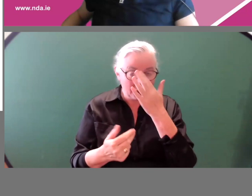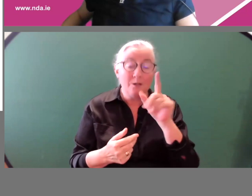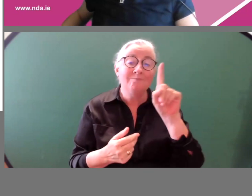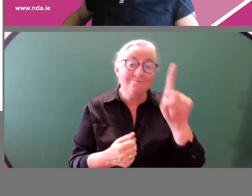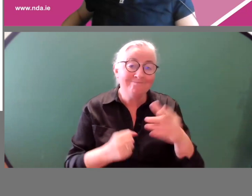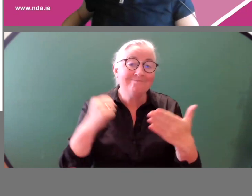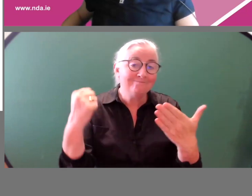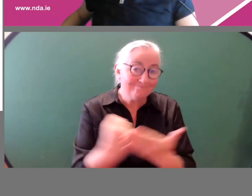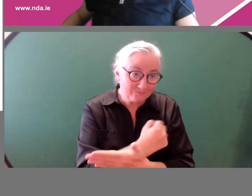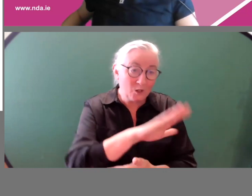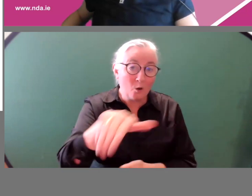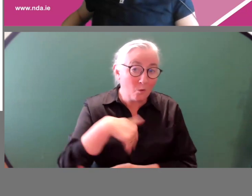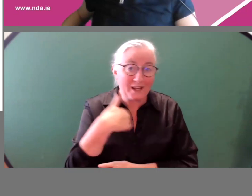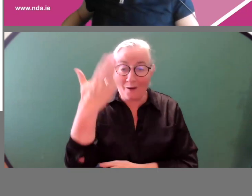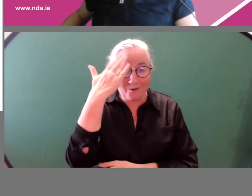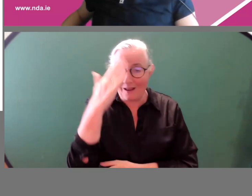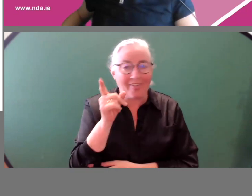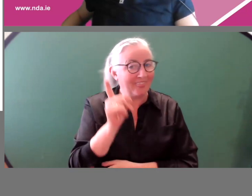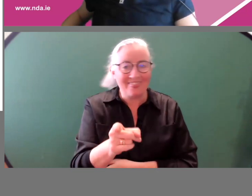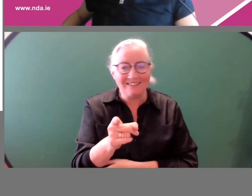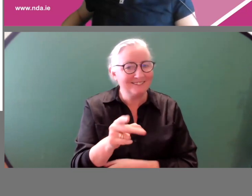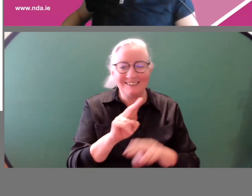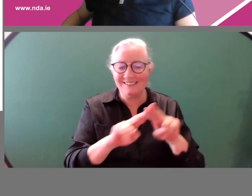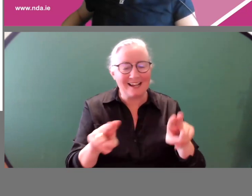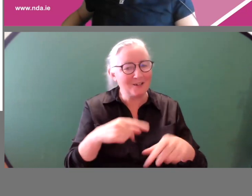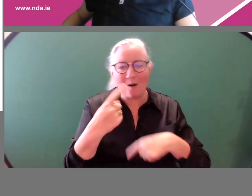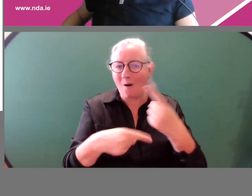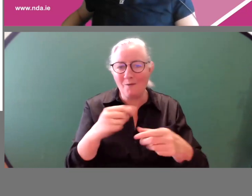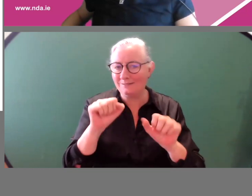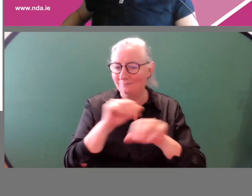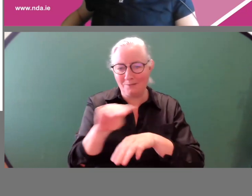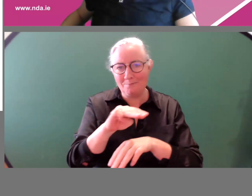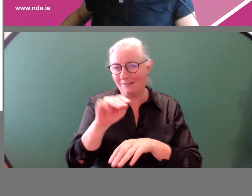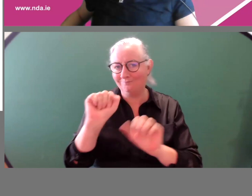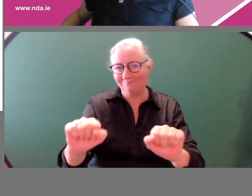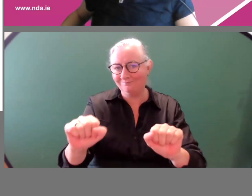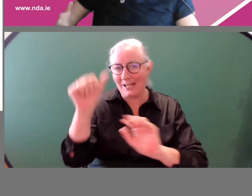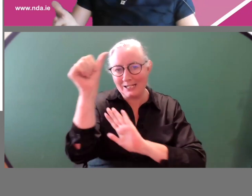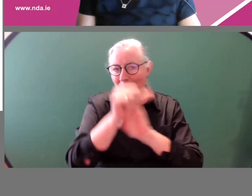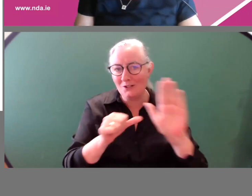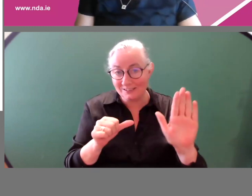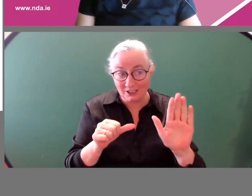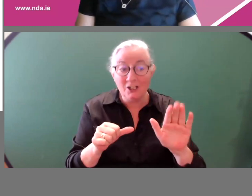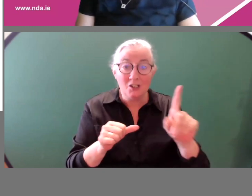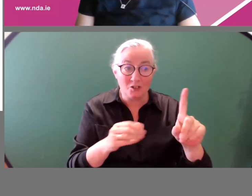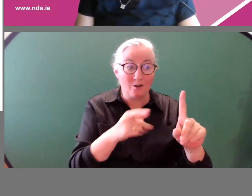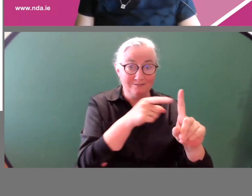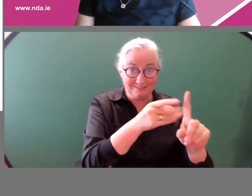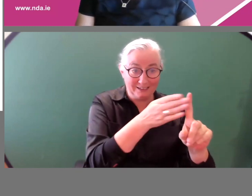know that's not always what people experience. So at the other end of the scale poor design can